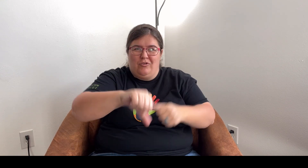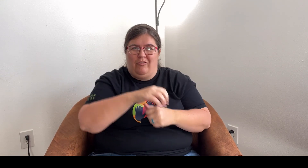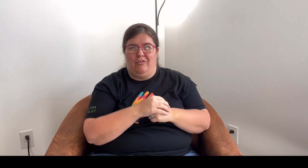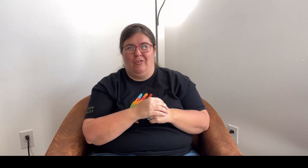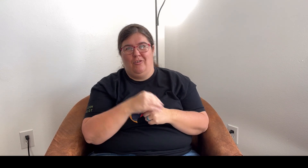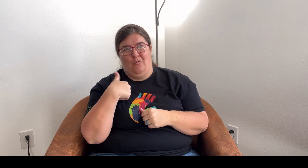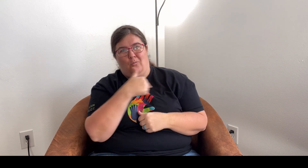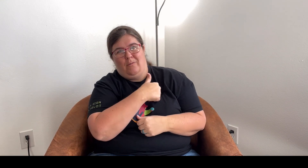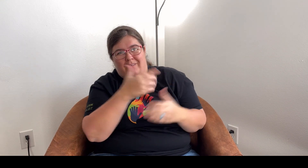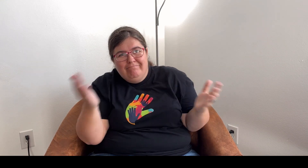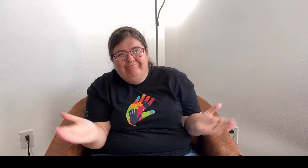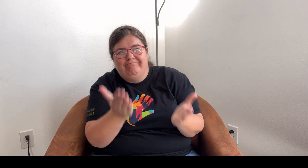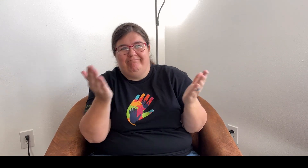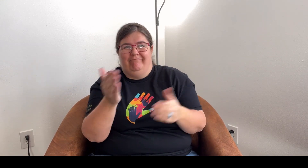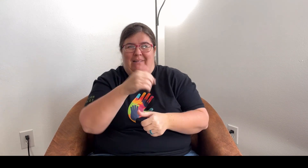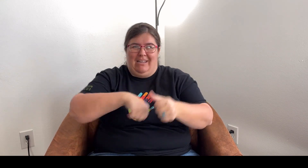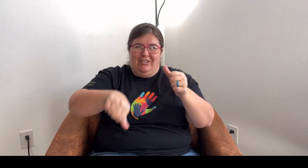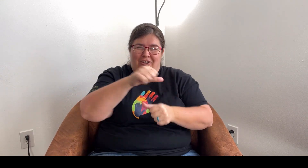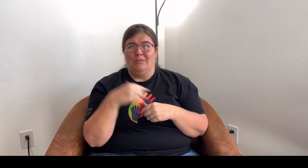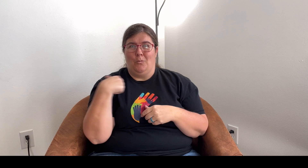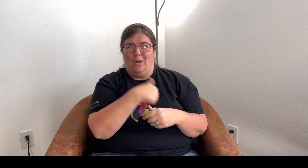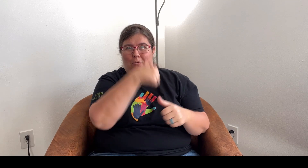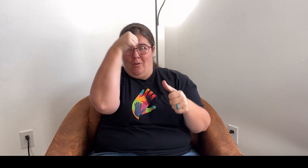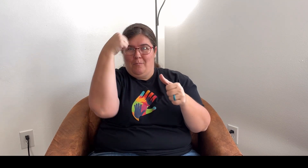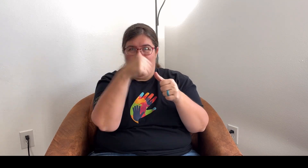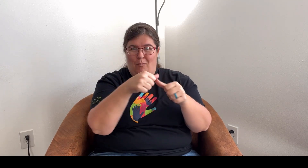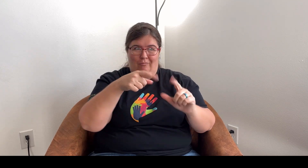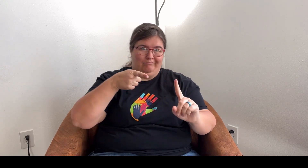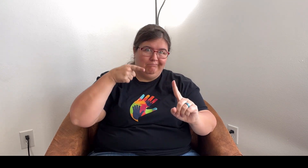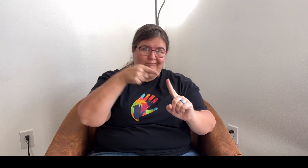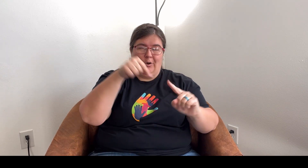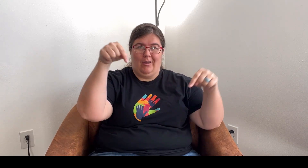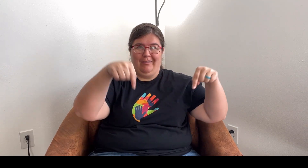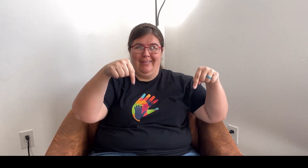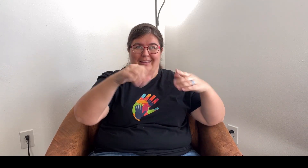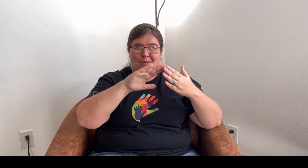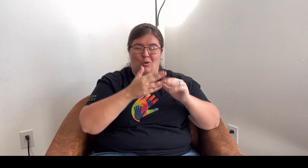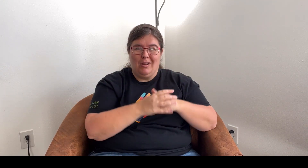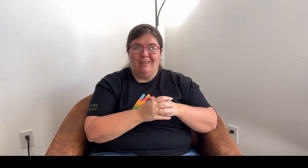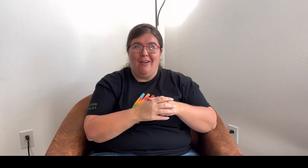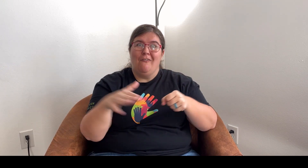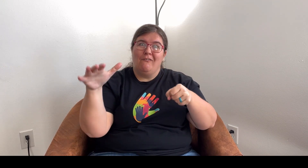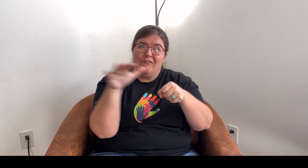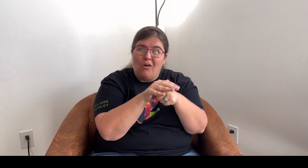if we encouraged each other, and we remember the point of this community: